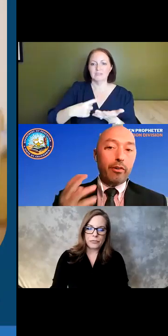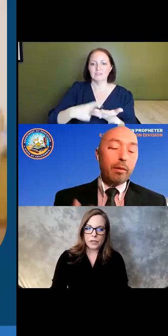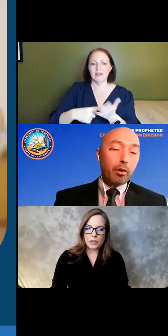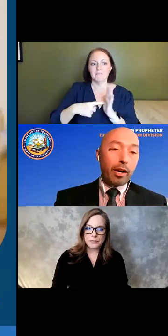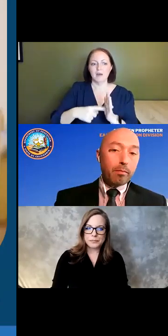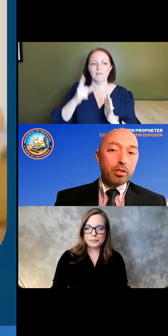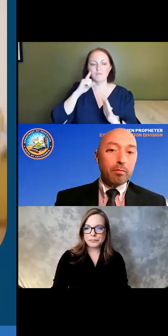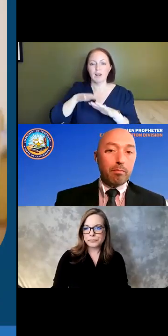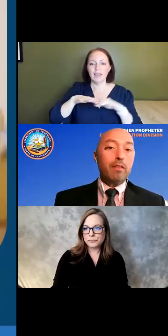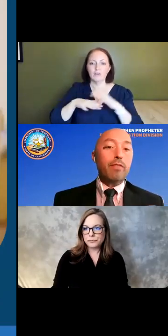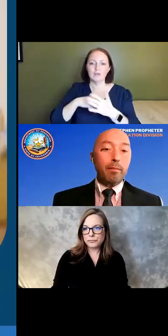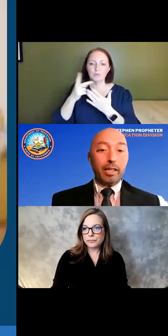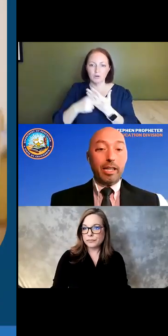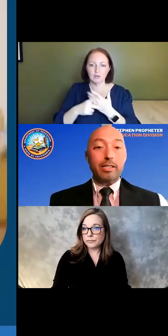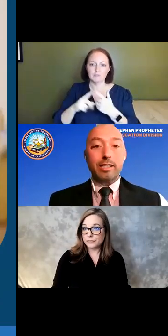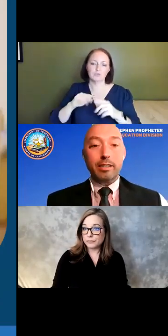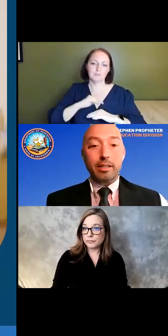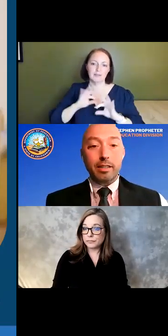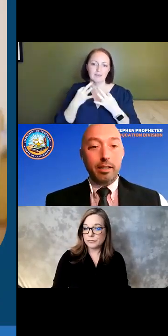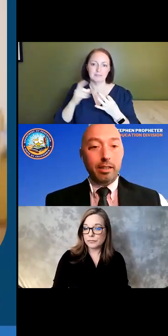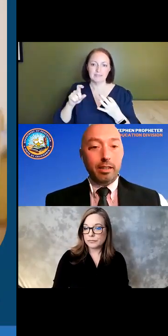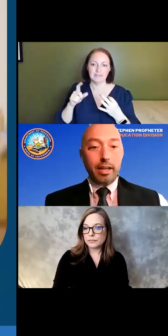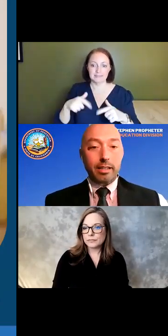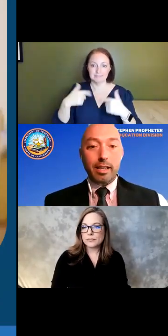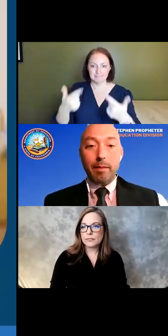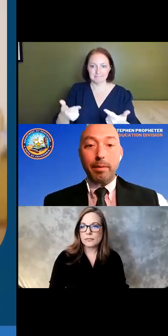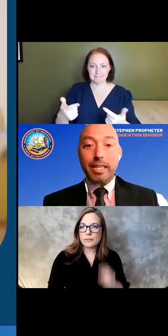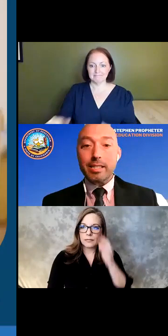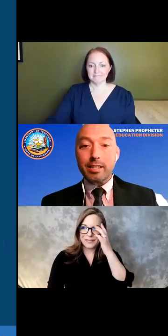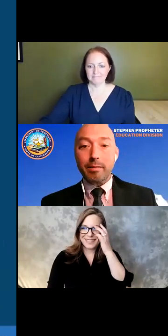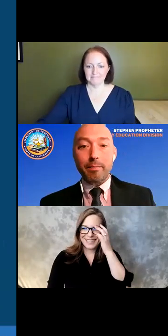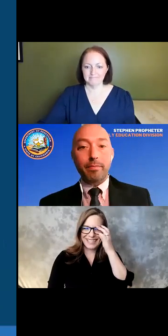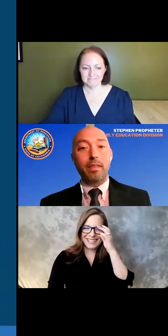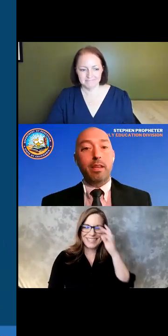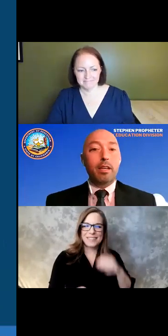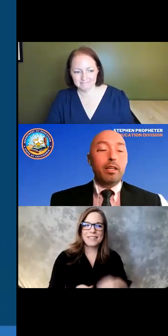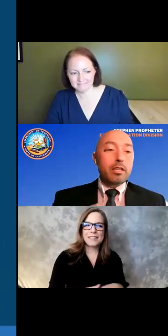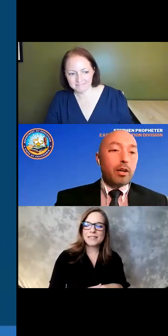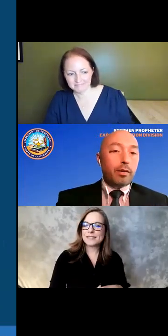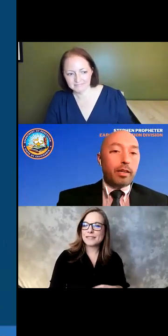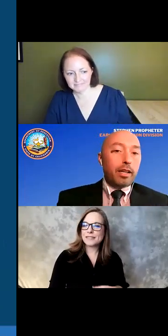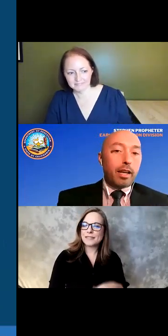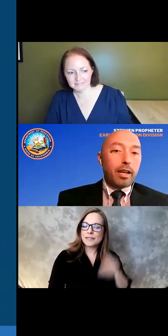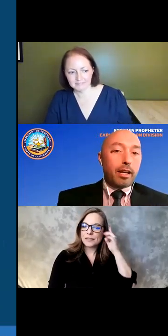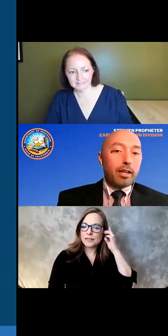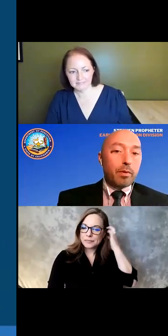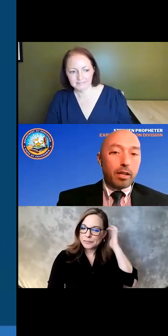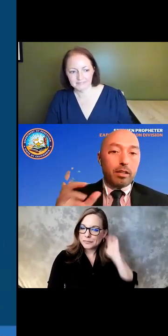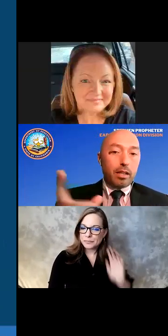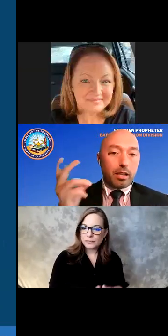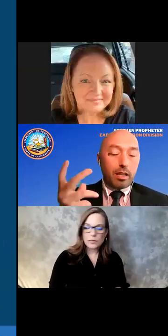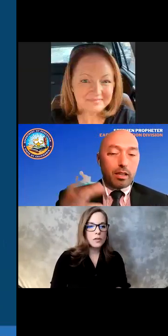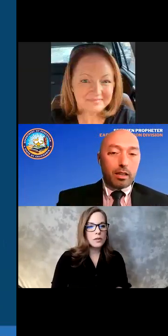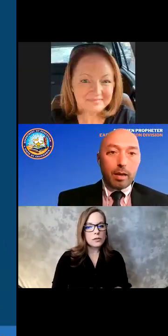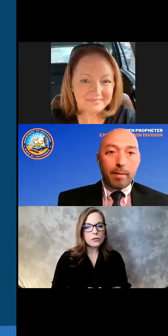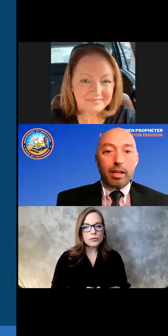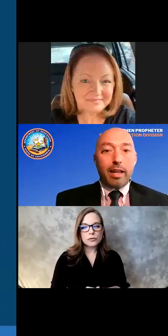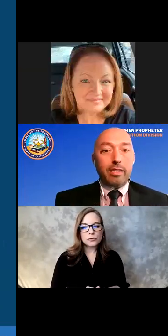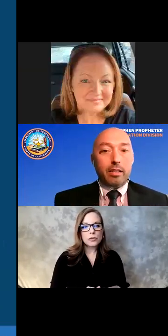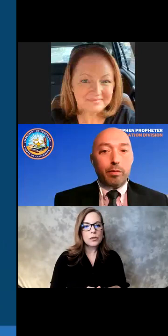layering programs to meet family needs. Next slide please. So as we think about the Guidance